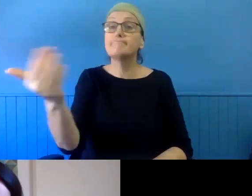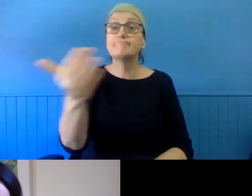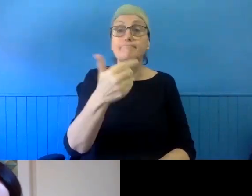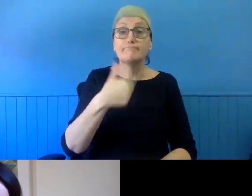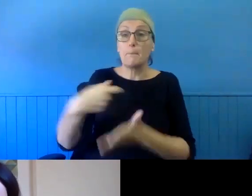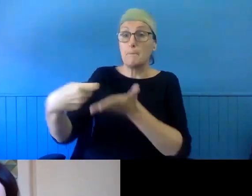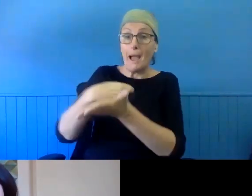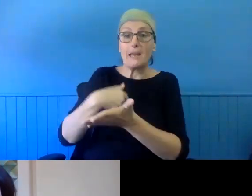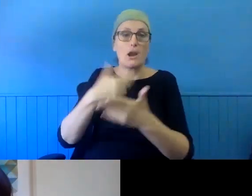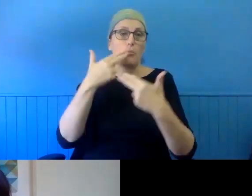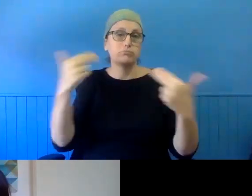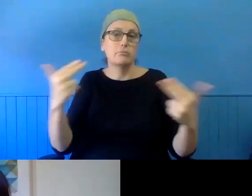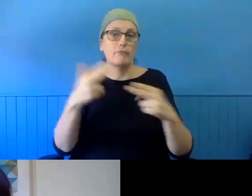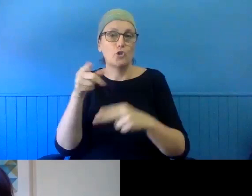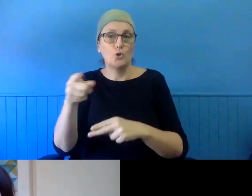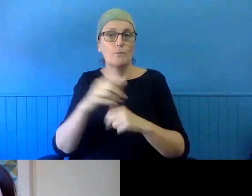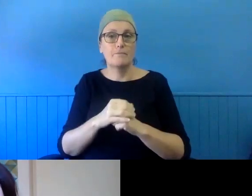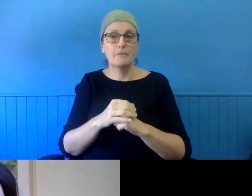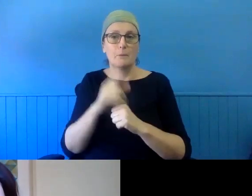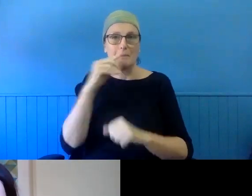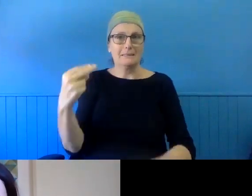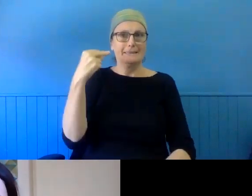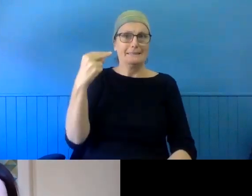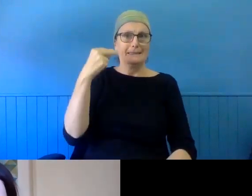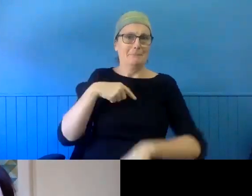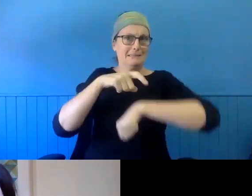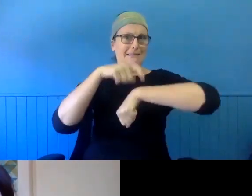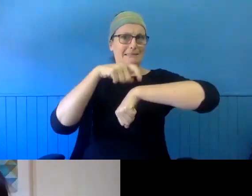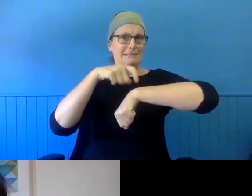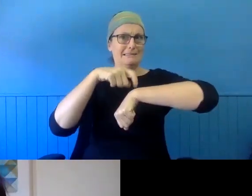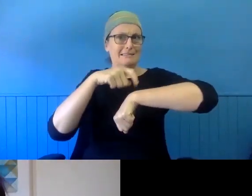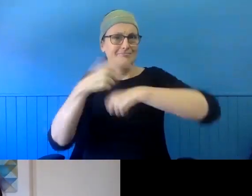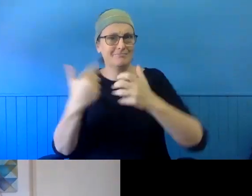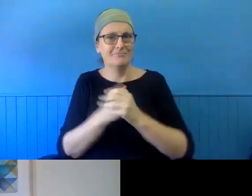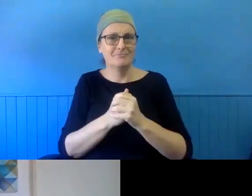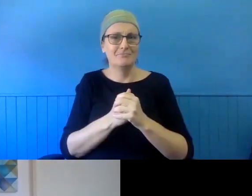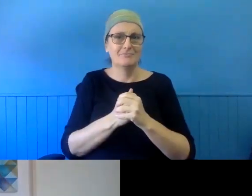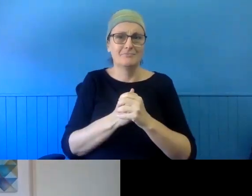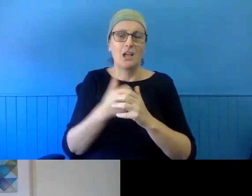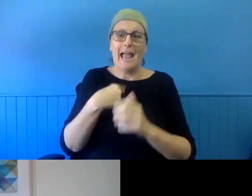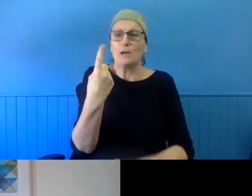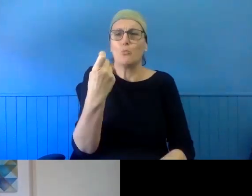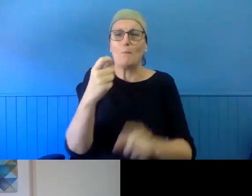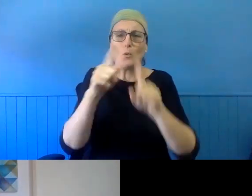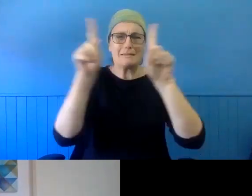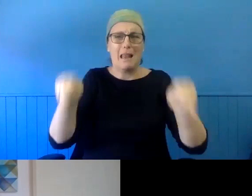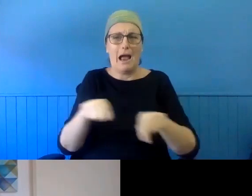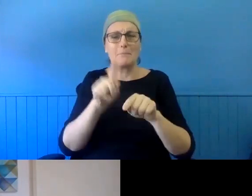road. I had another slide to go, but you can watch it on the Academy in